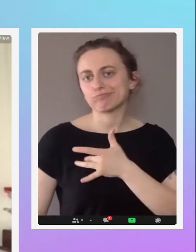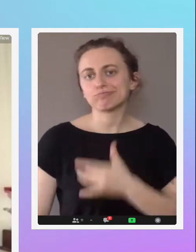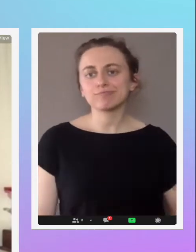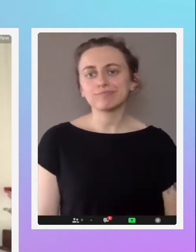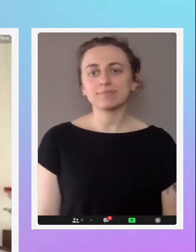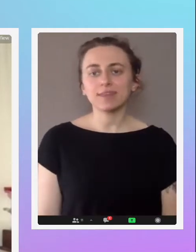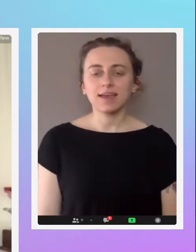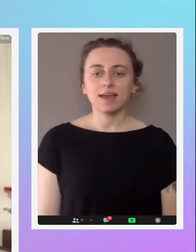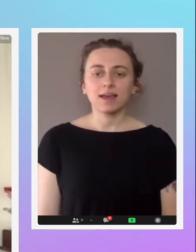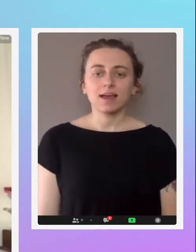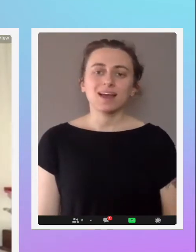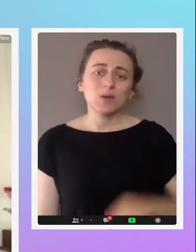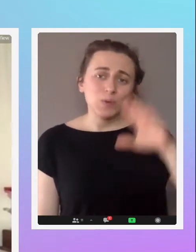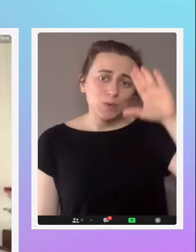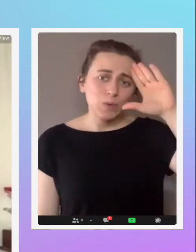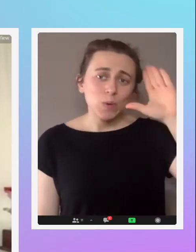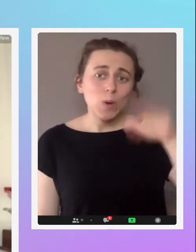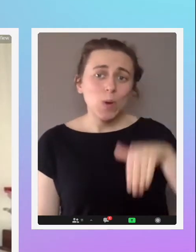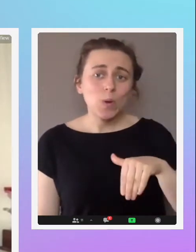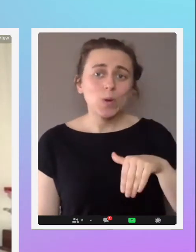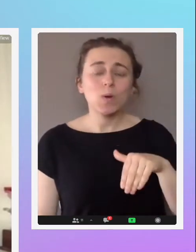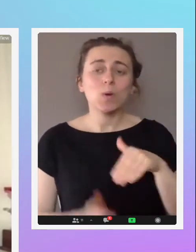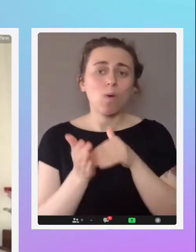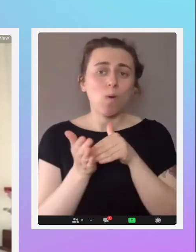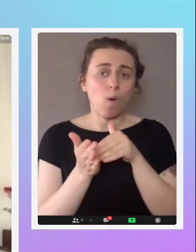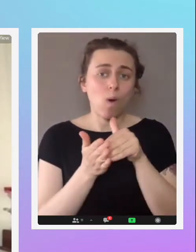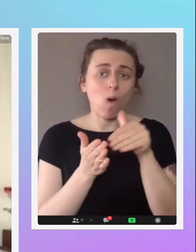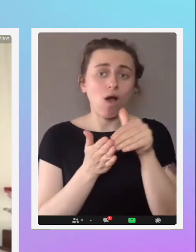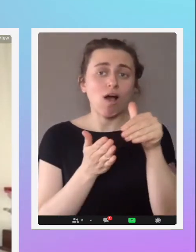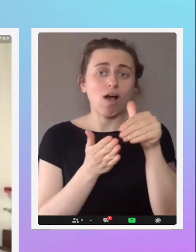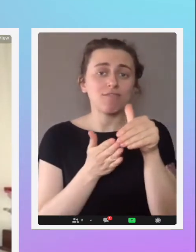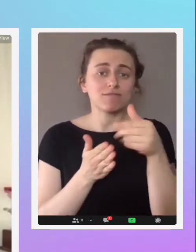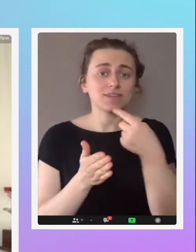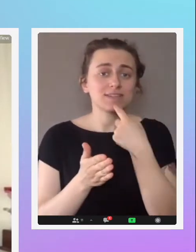You know, it is often said that there are a billion people in the world